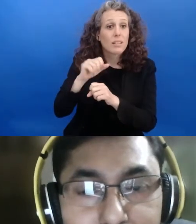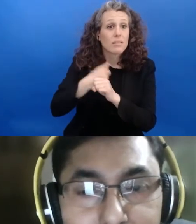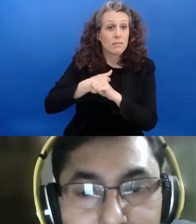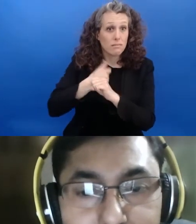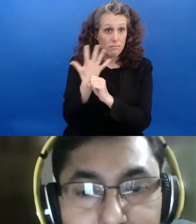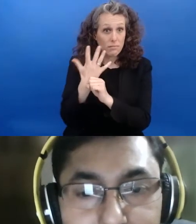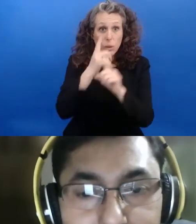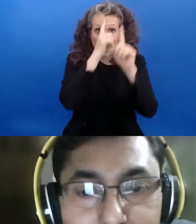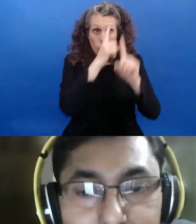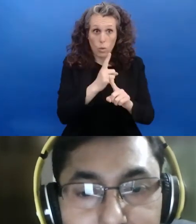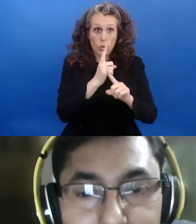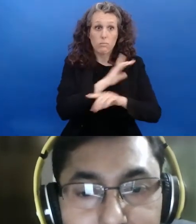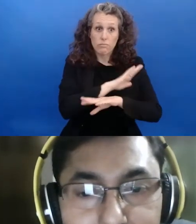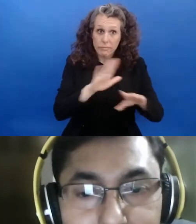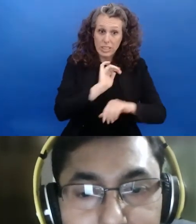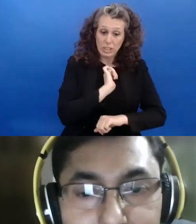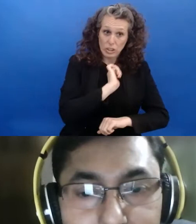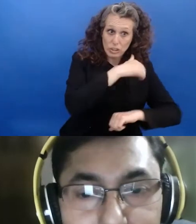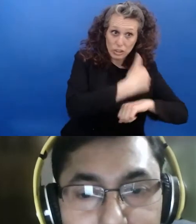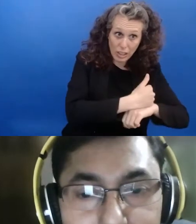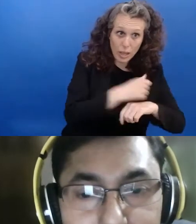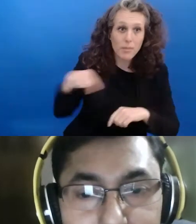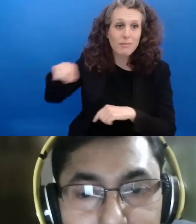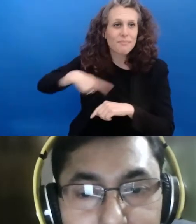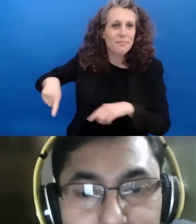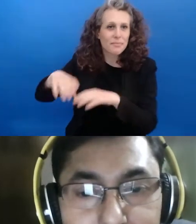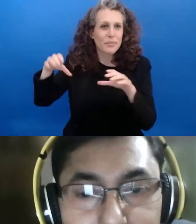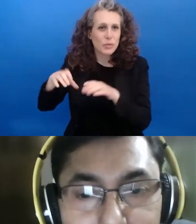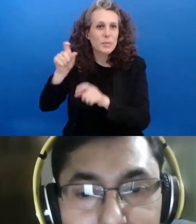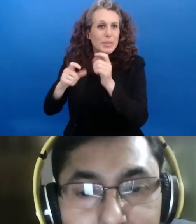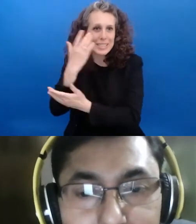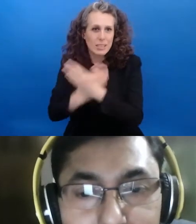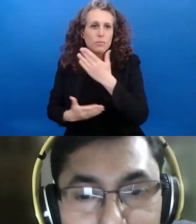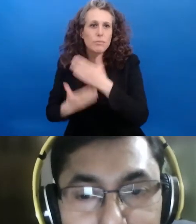the stakeholder group of persons with disabilities has been involved in the discussions and in the